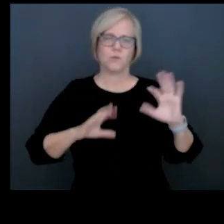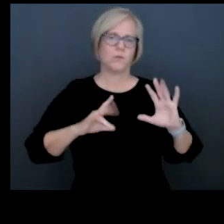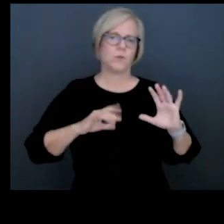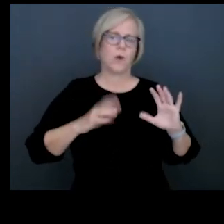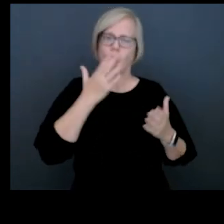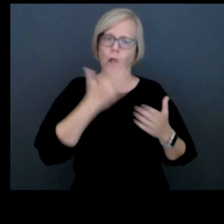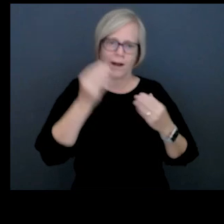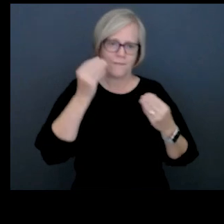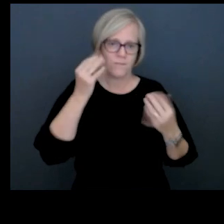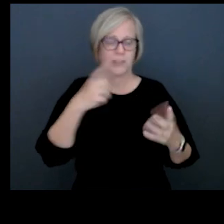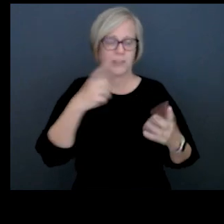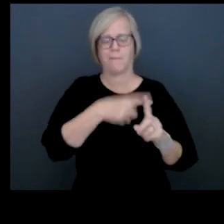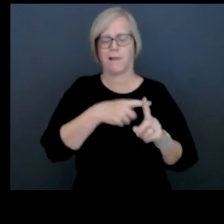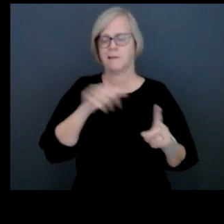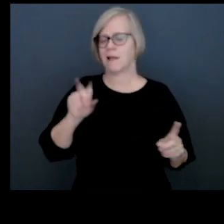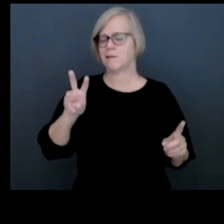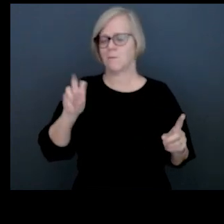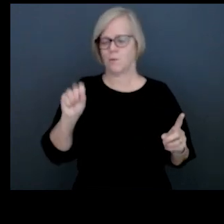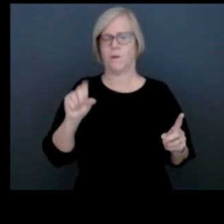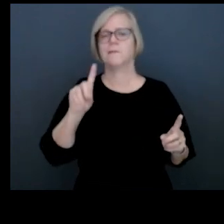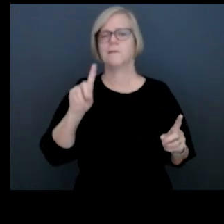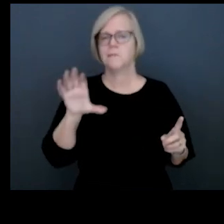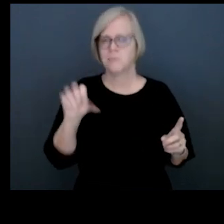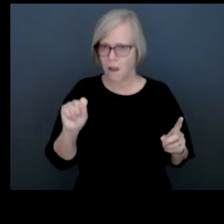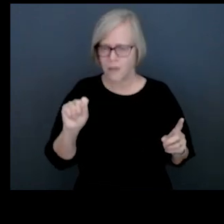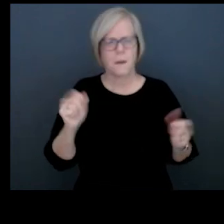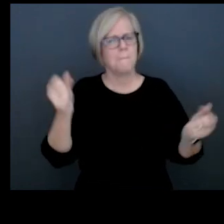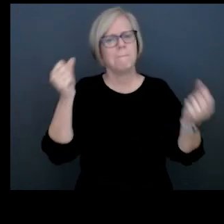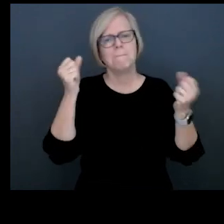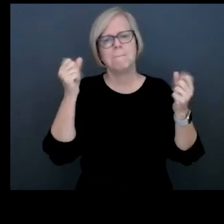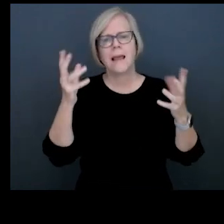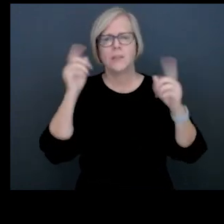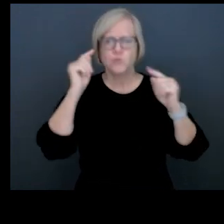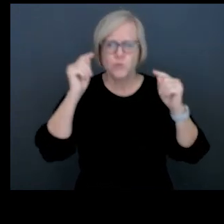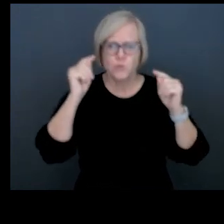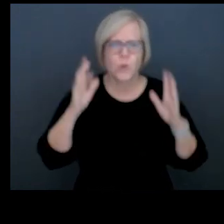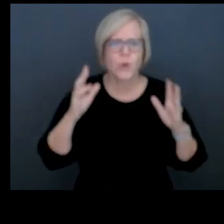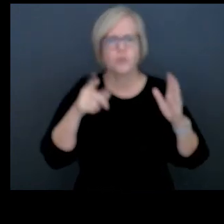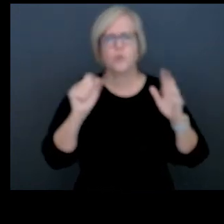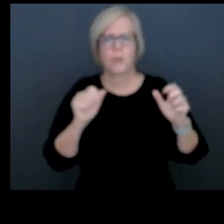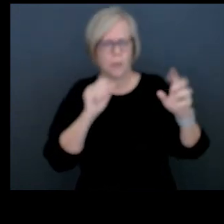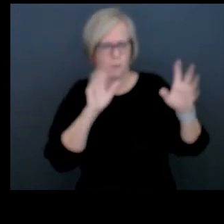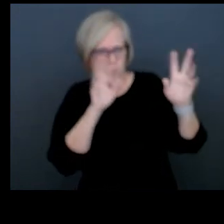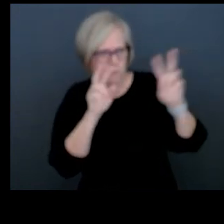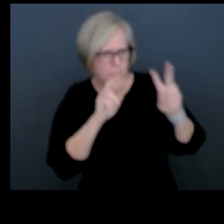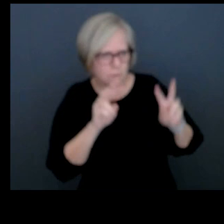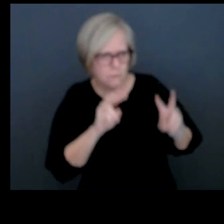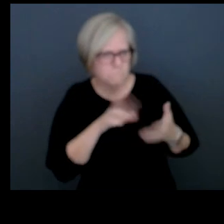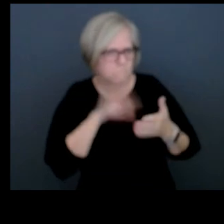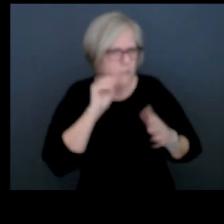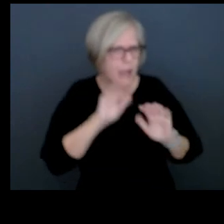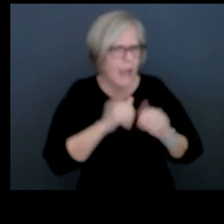Both have great tutorials, whether you want to work with AppSync outside of Amplify or within the context of Amplify.